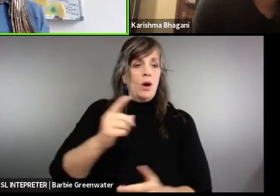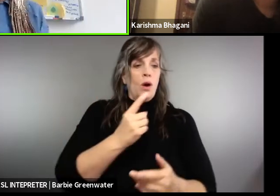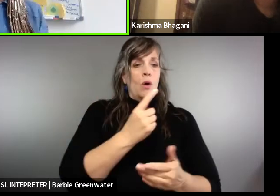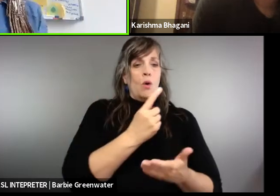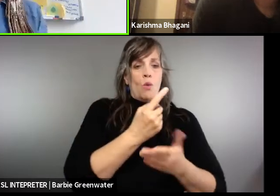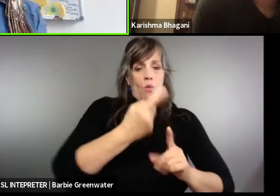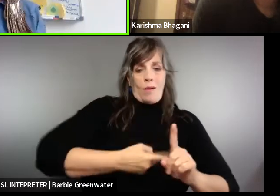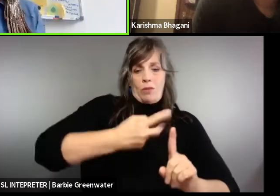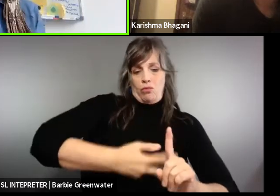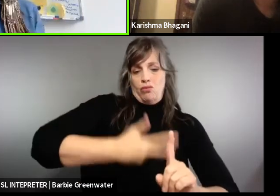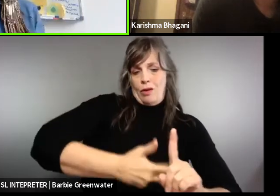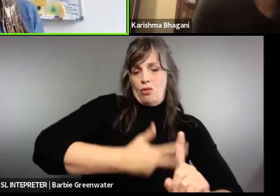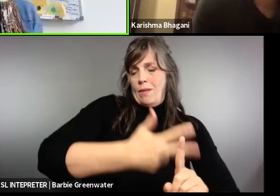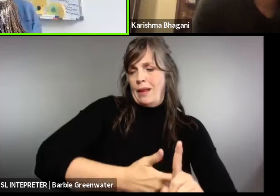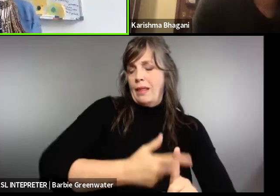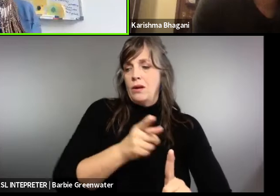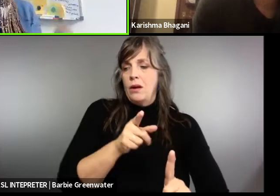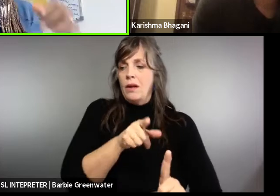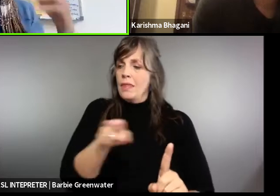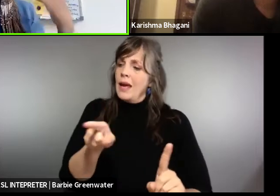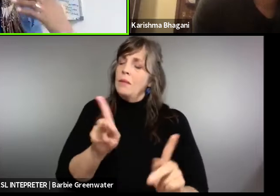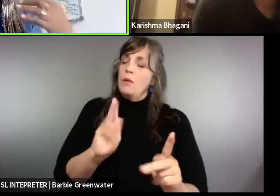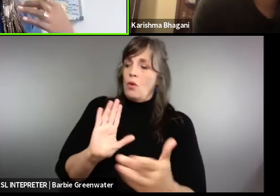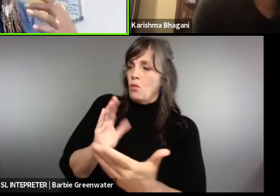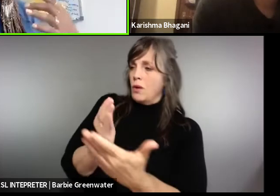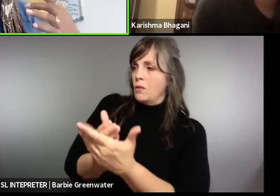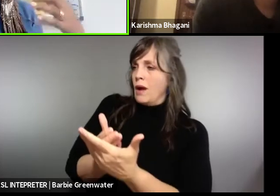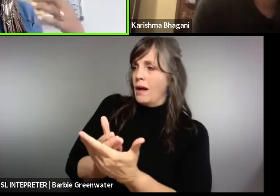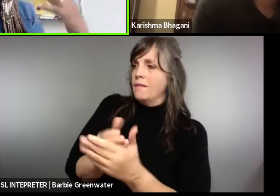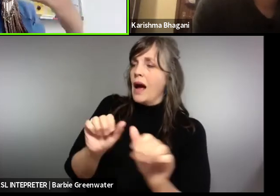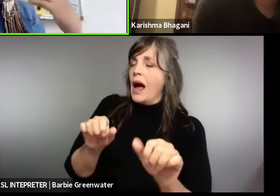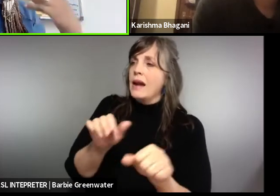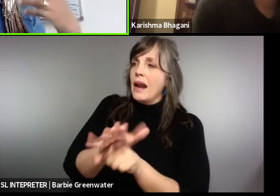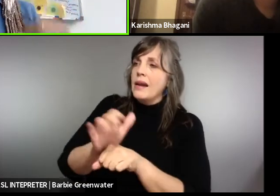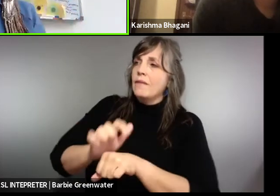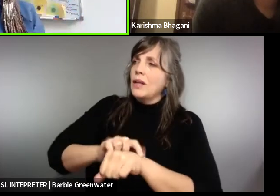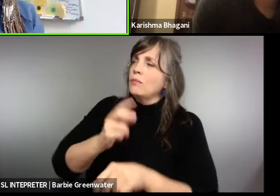people would have come, they wouldn't have time to remember, to remember their own voice,